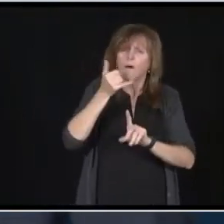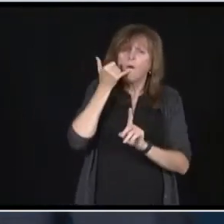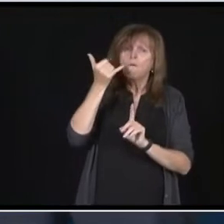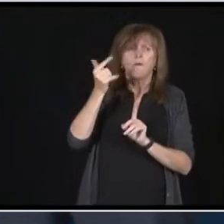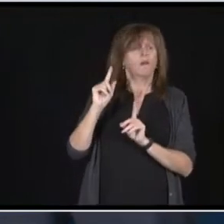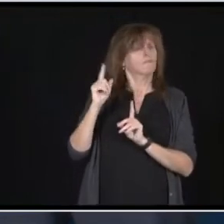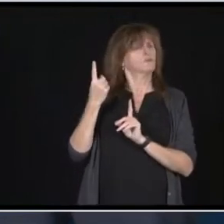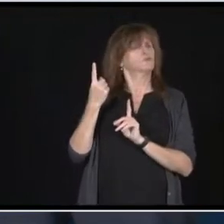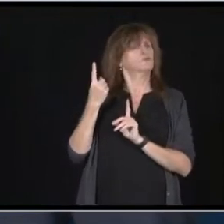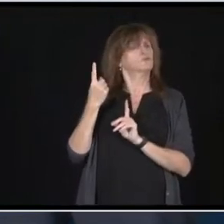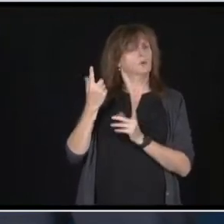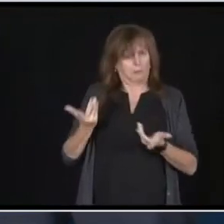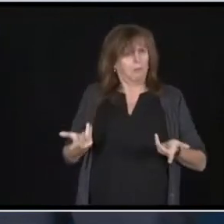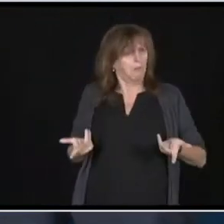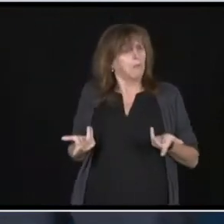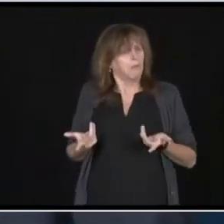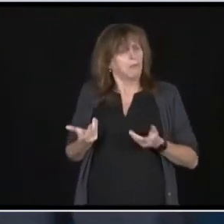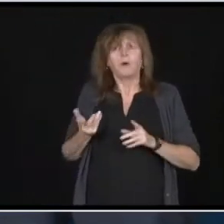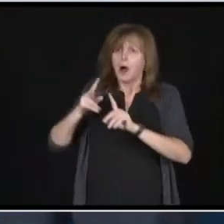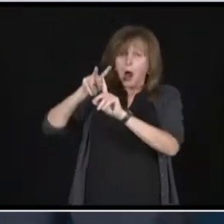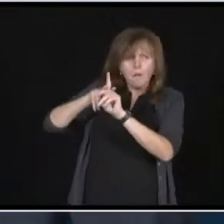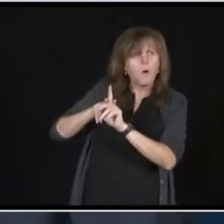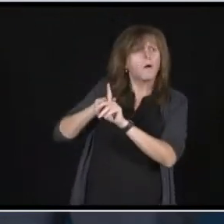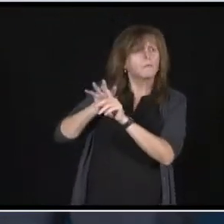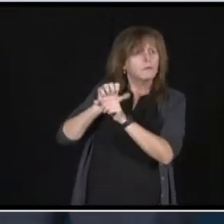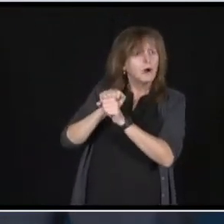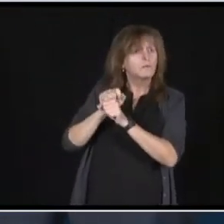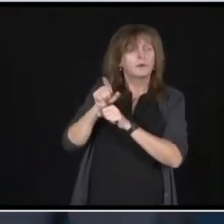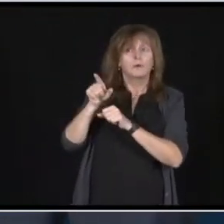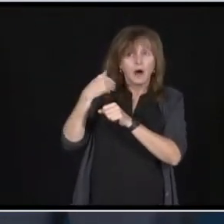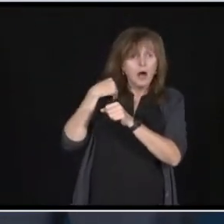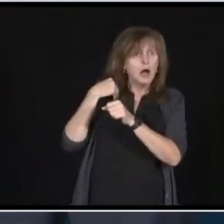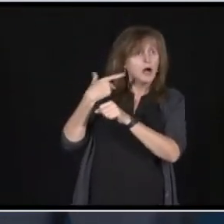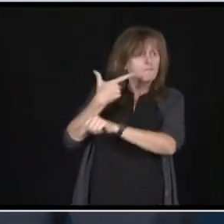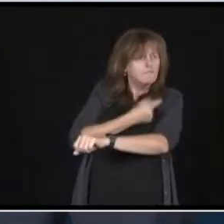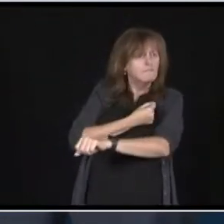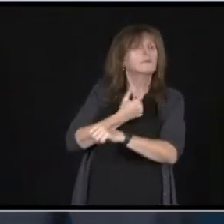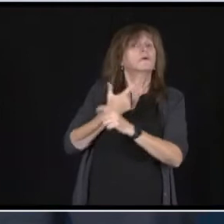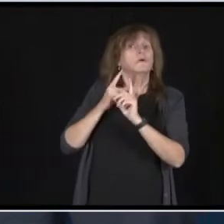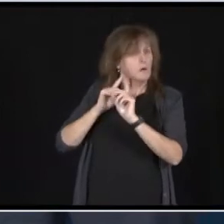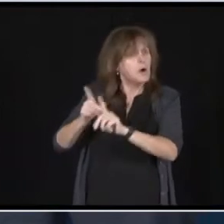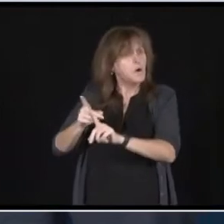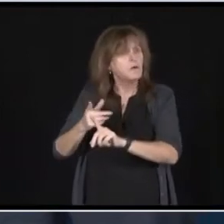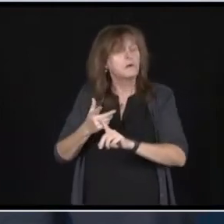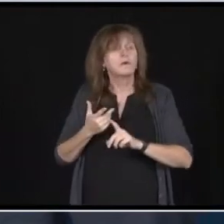there and want to receive the vaccine. That is why I think just to make sure that people